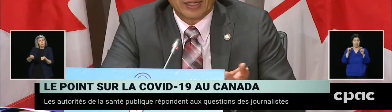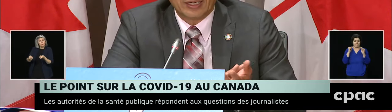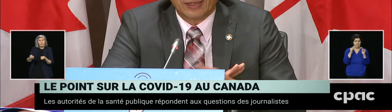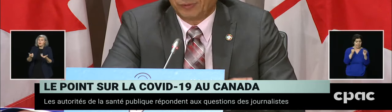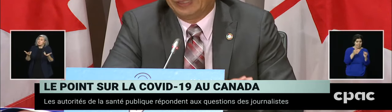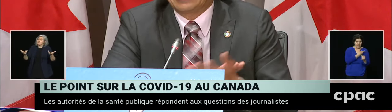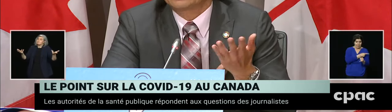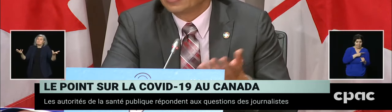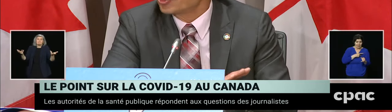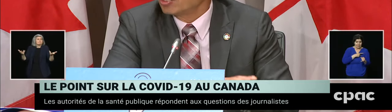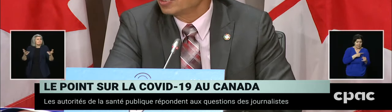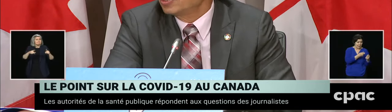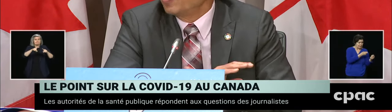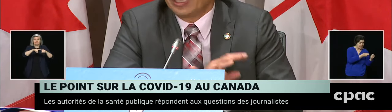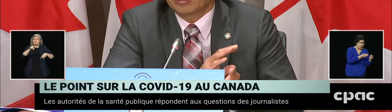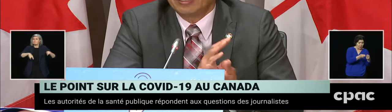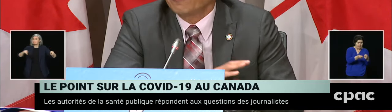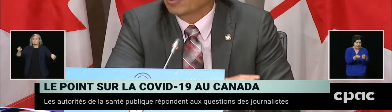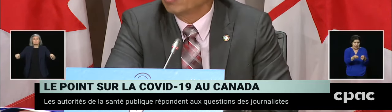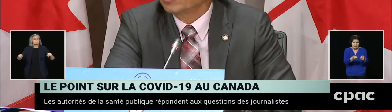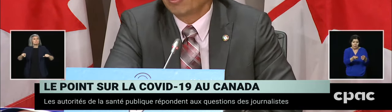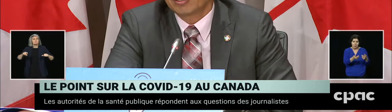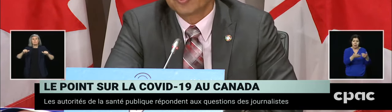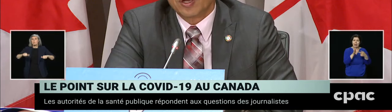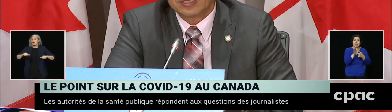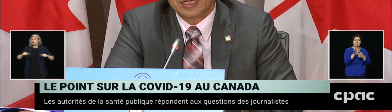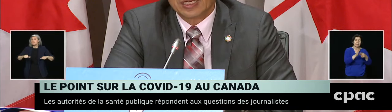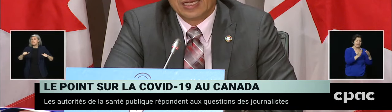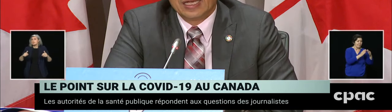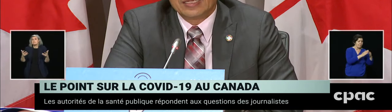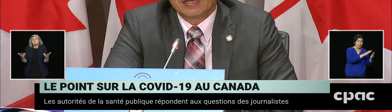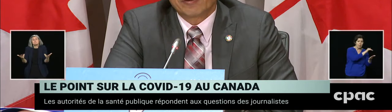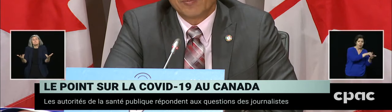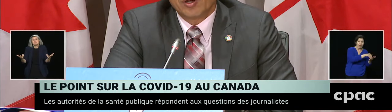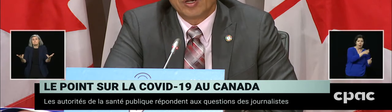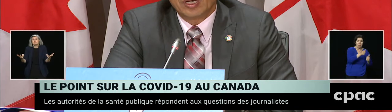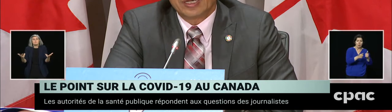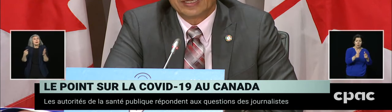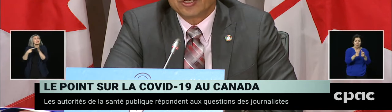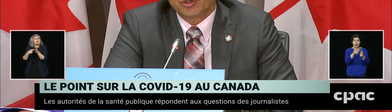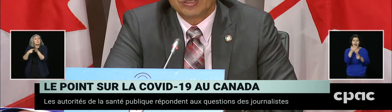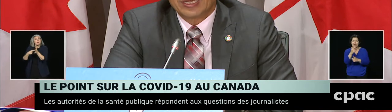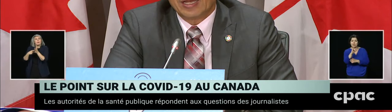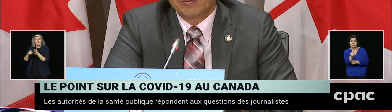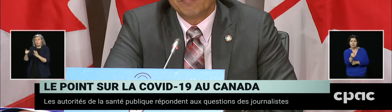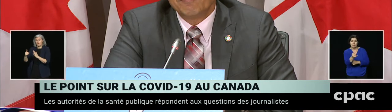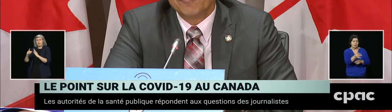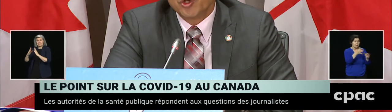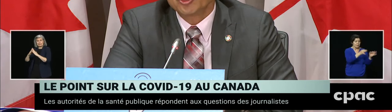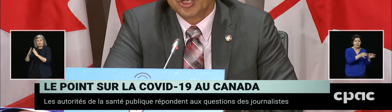EVEN VARY FROM ADMINISTRATION TO ADMINISTRATION.